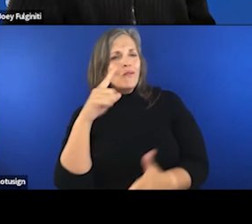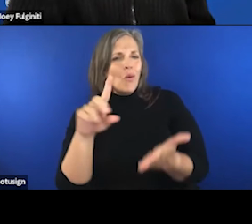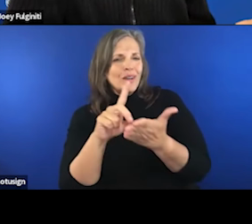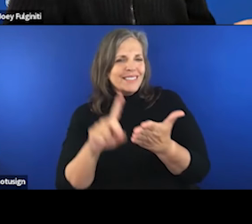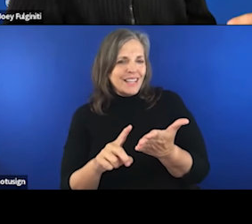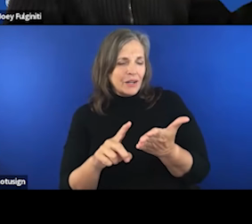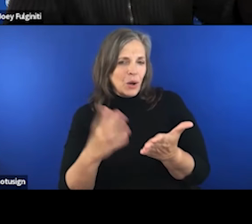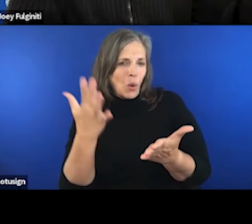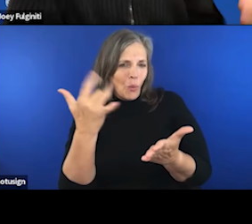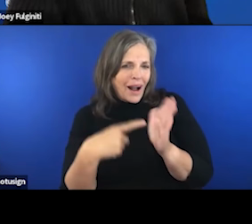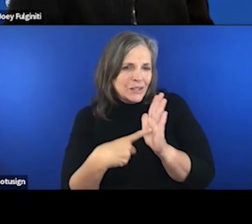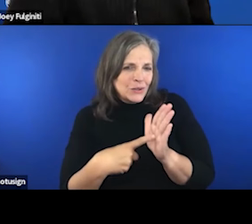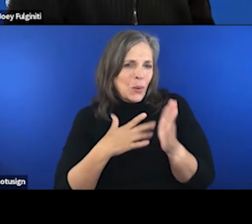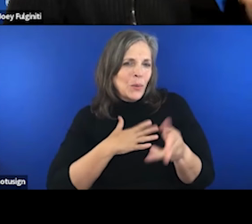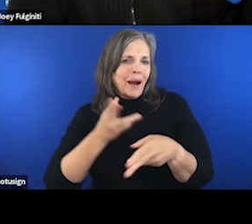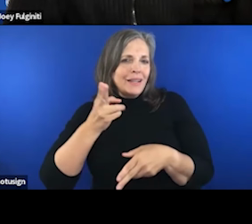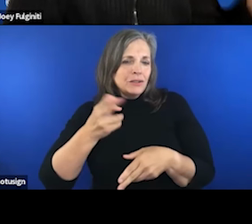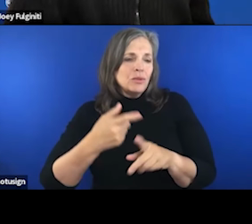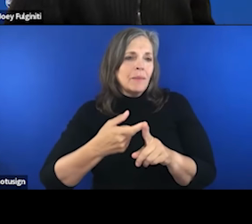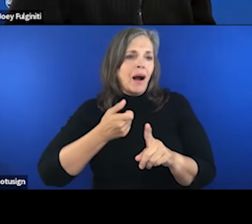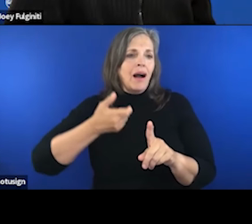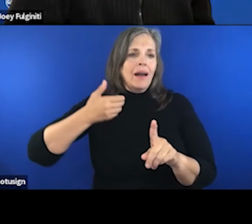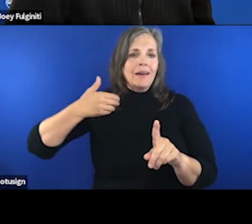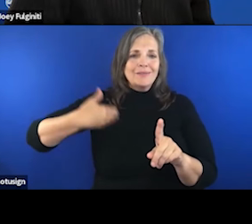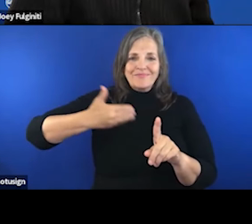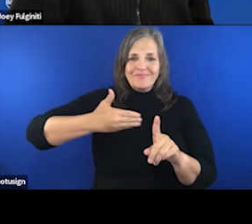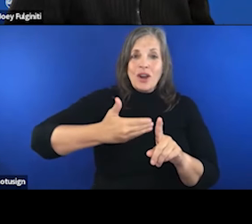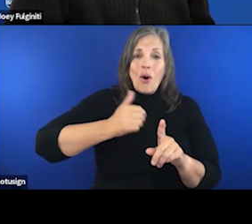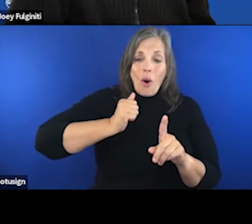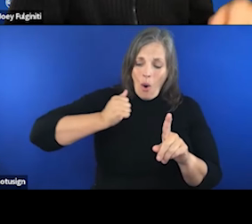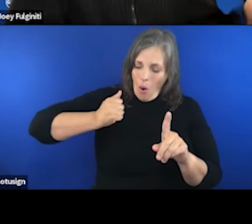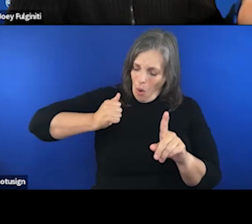like my history where it came from all of that stuff I learned online I I wanted to get into